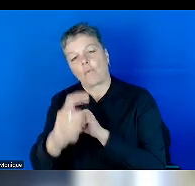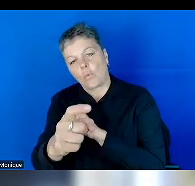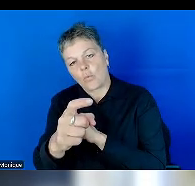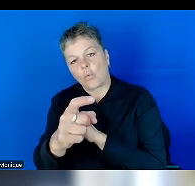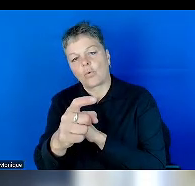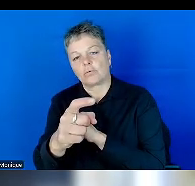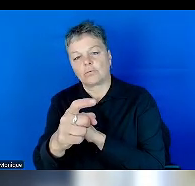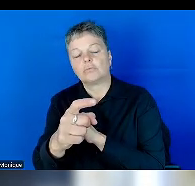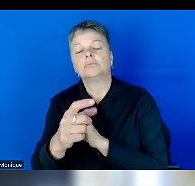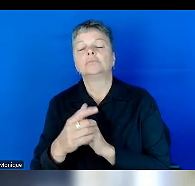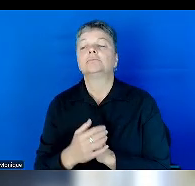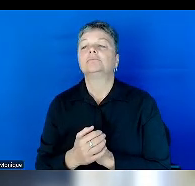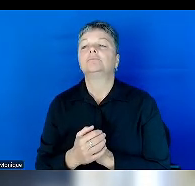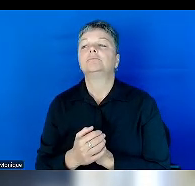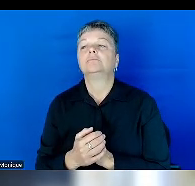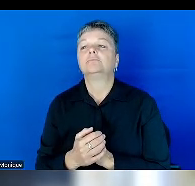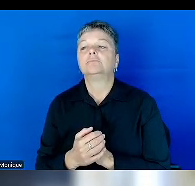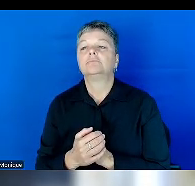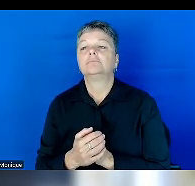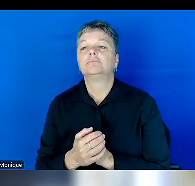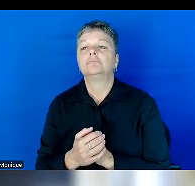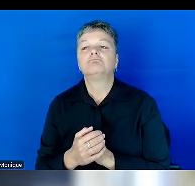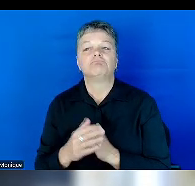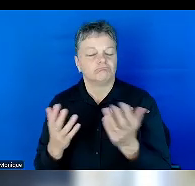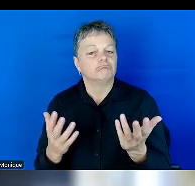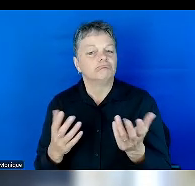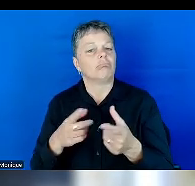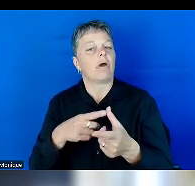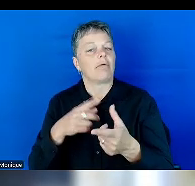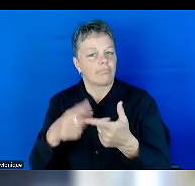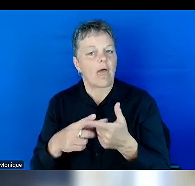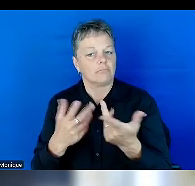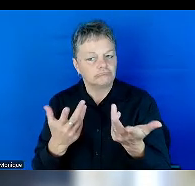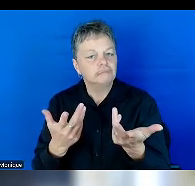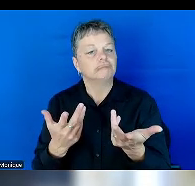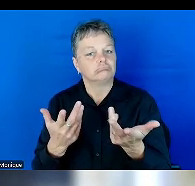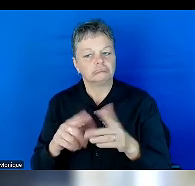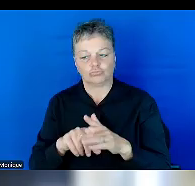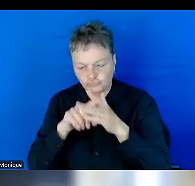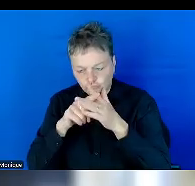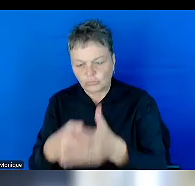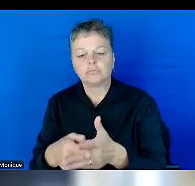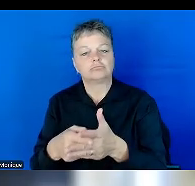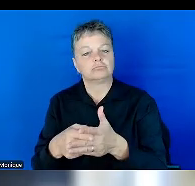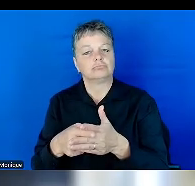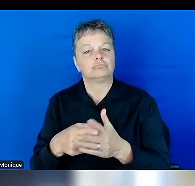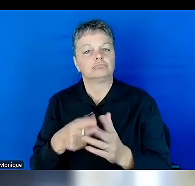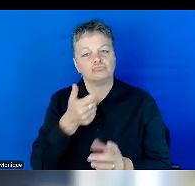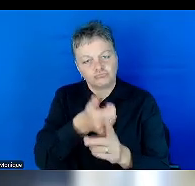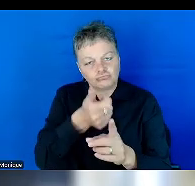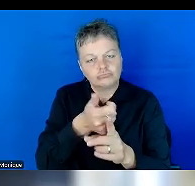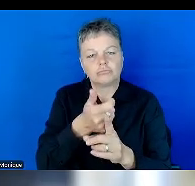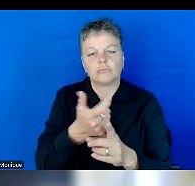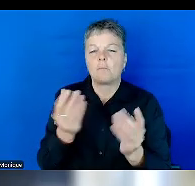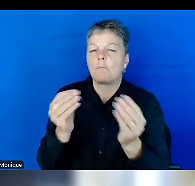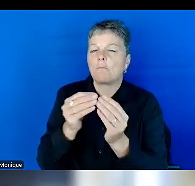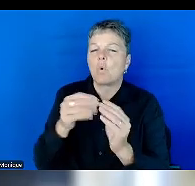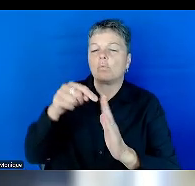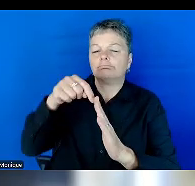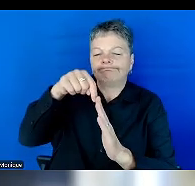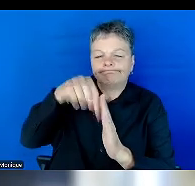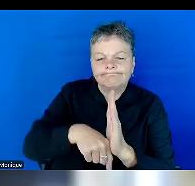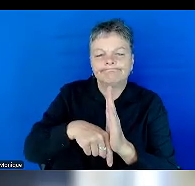the appointment and that's when you get to um talk more details about the legal problem and you and